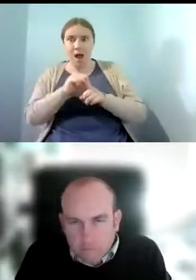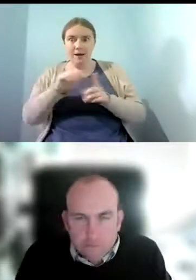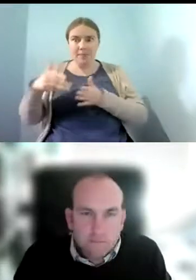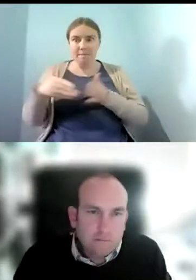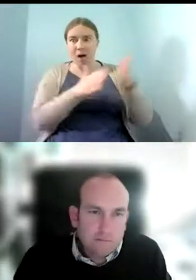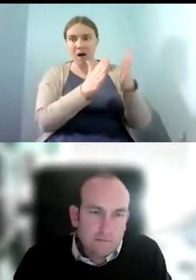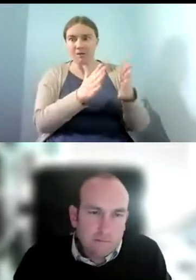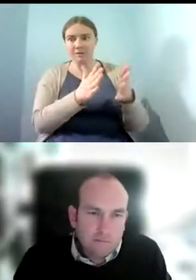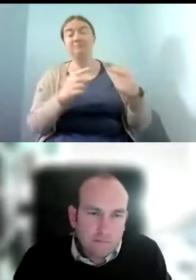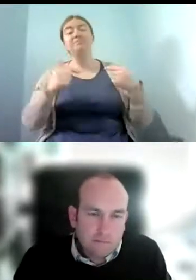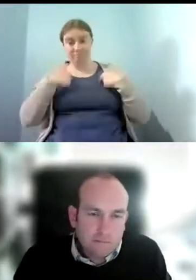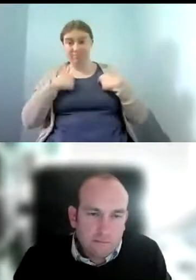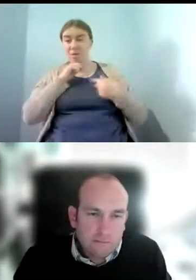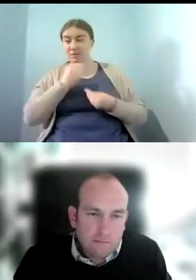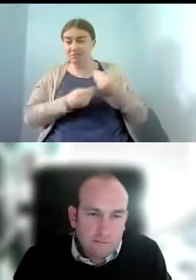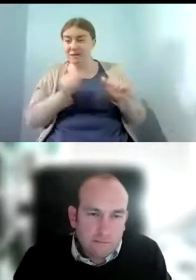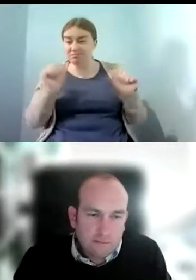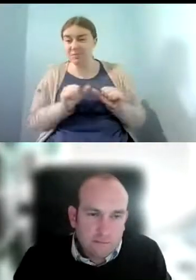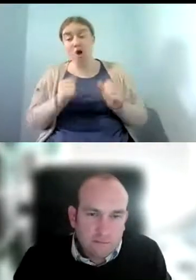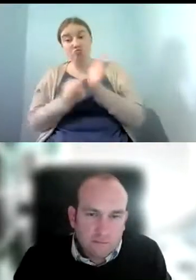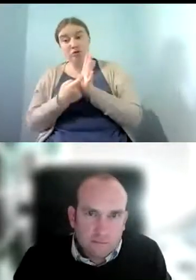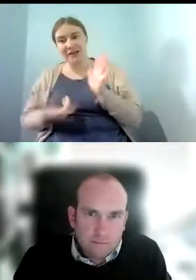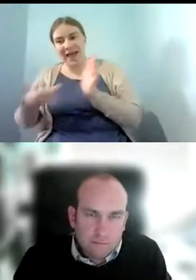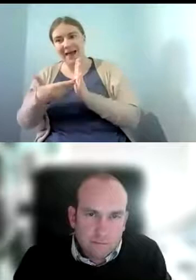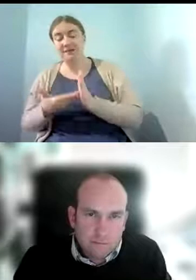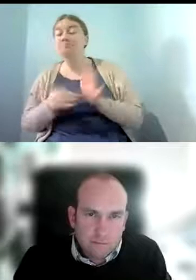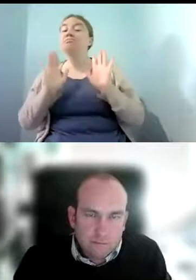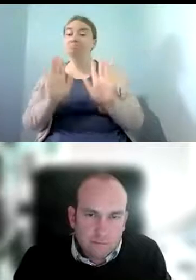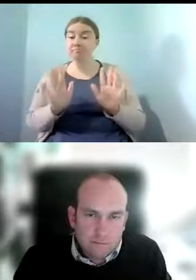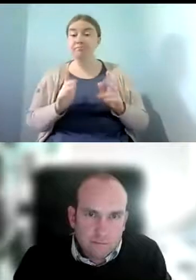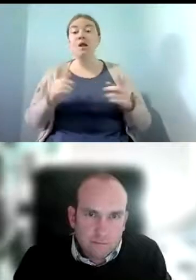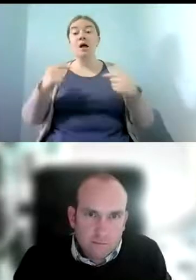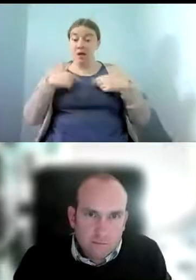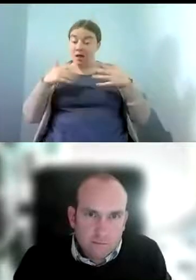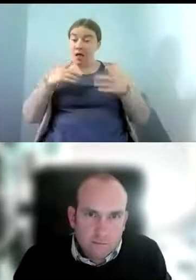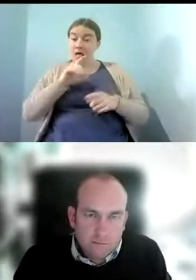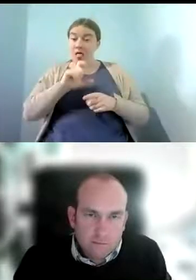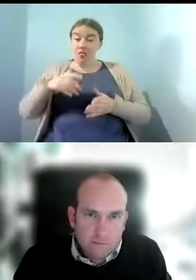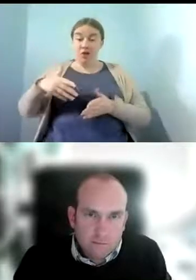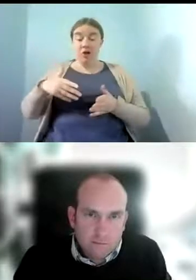which you can add um we talked about the channels going down the side of the fish pass that carry